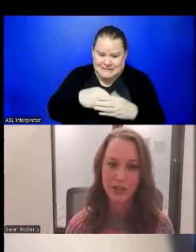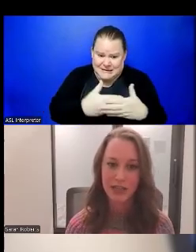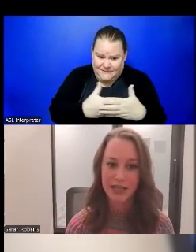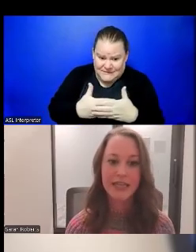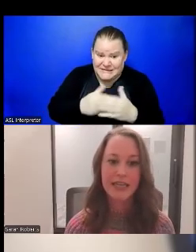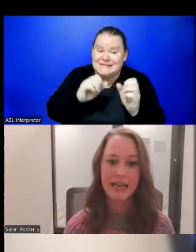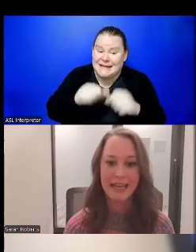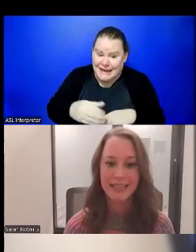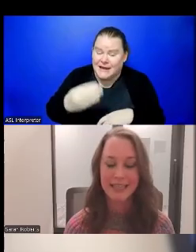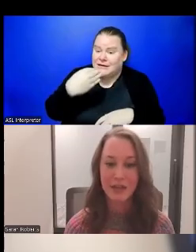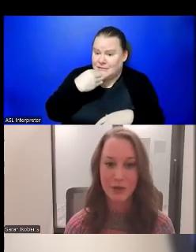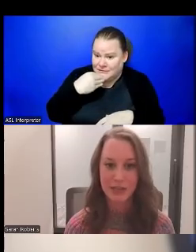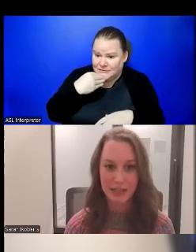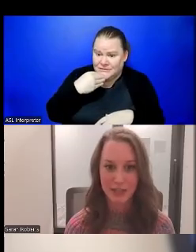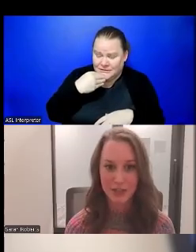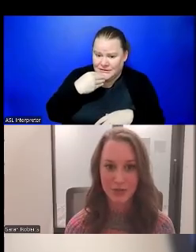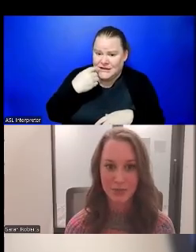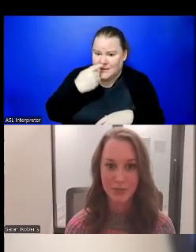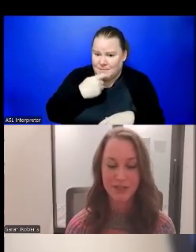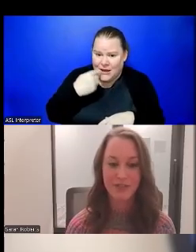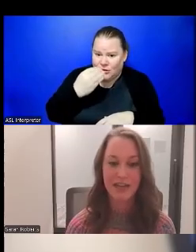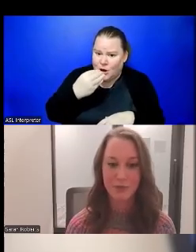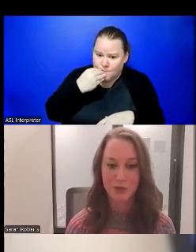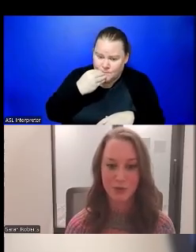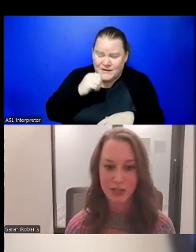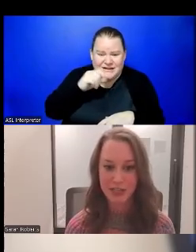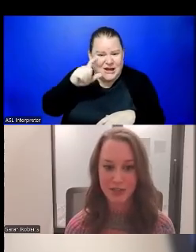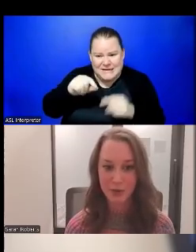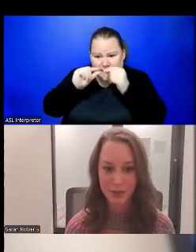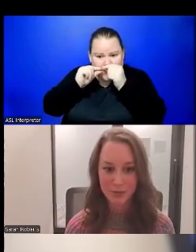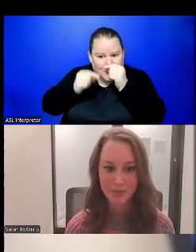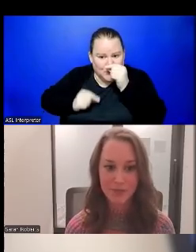orally, and they wouldn't need it to but the vast majority will